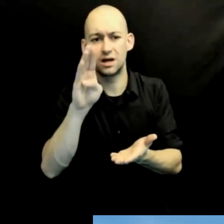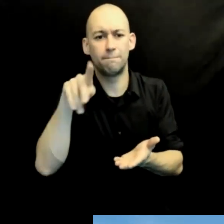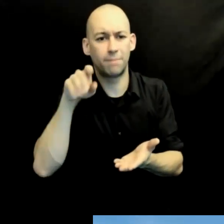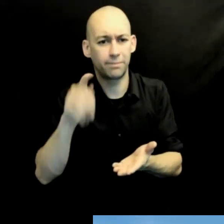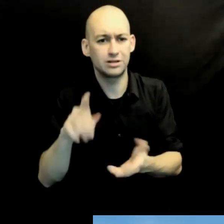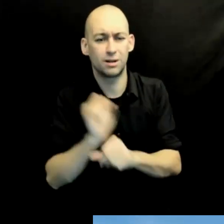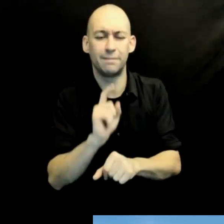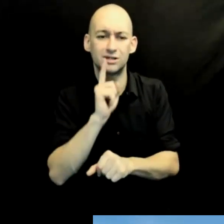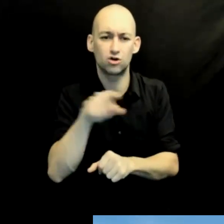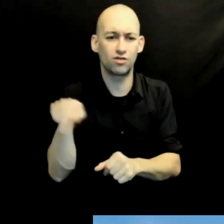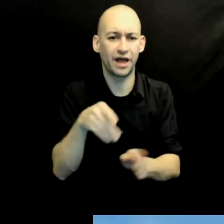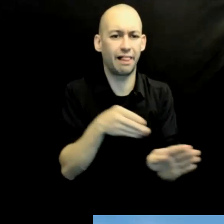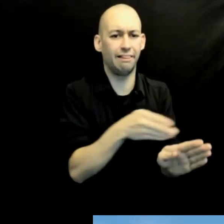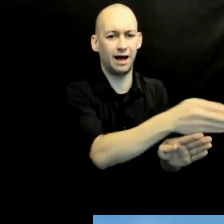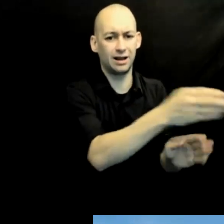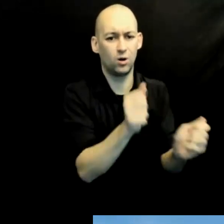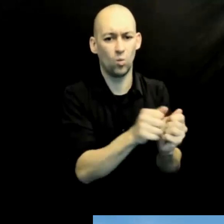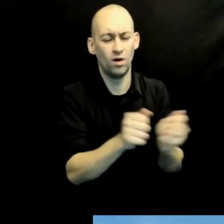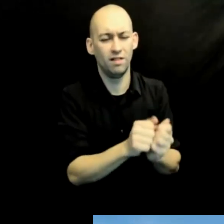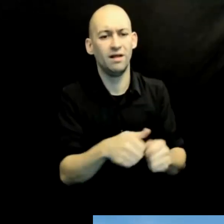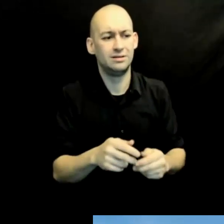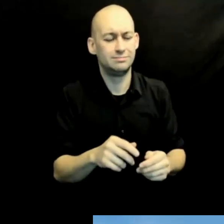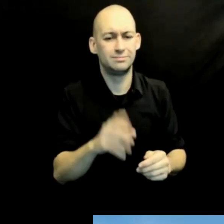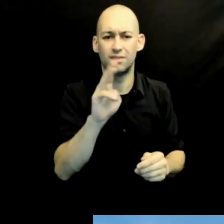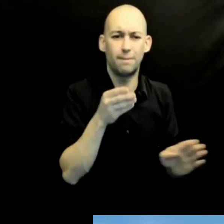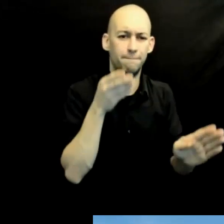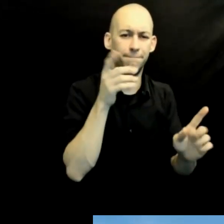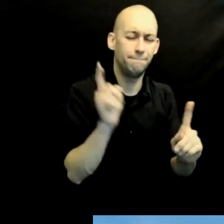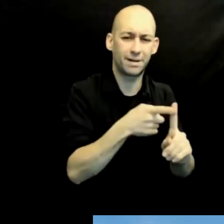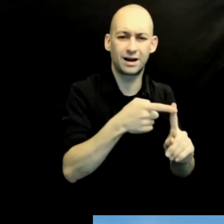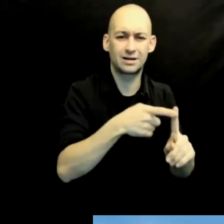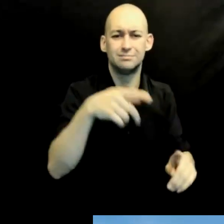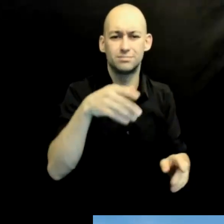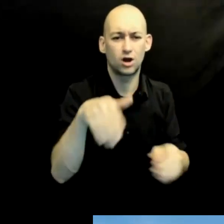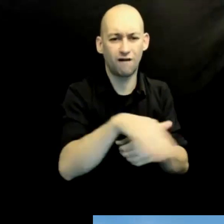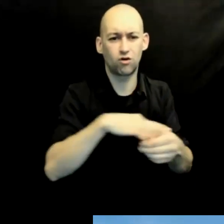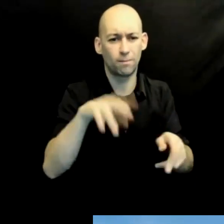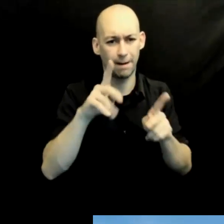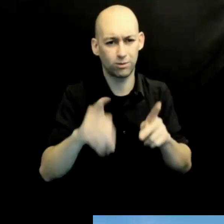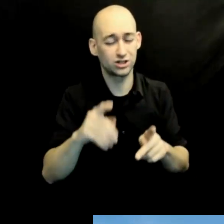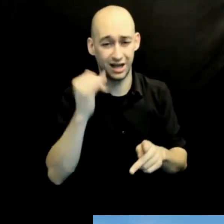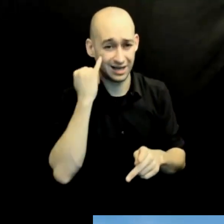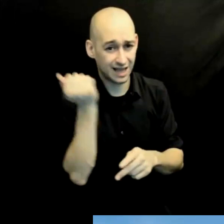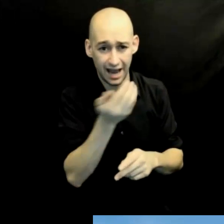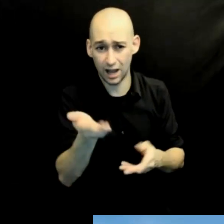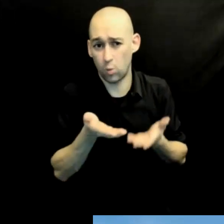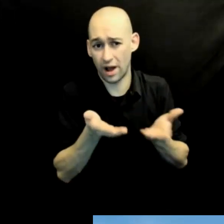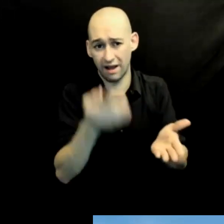align with a main cover population. So with that being said, is there any way for us to know what